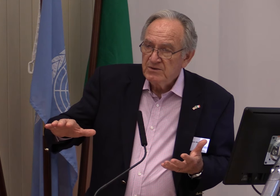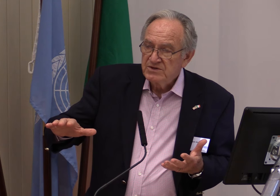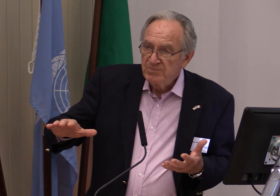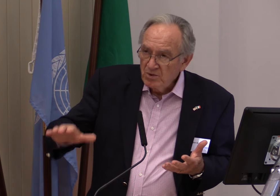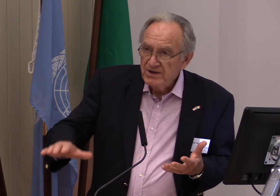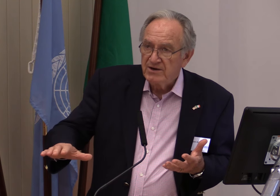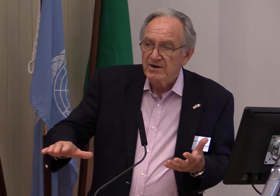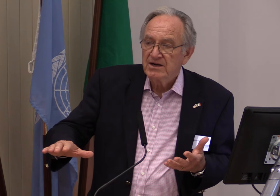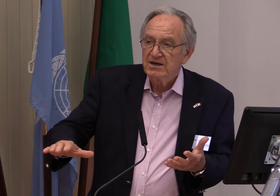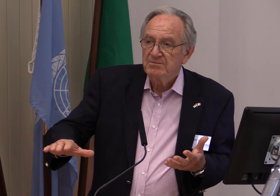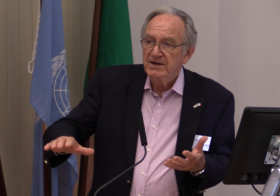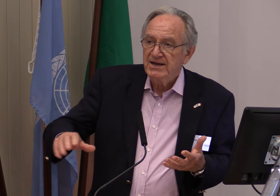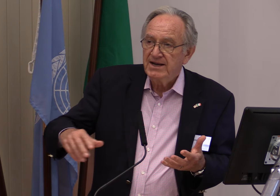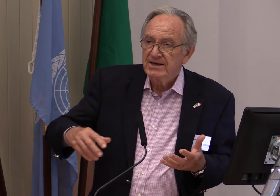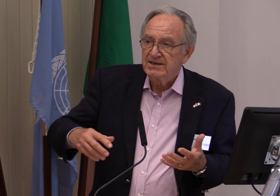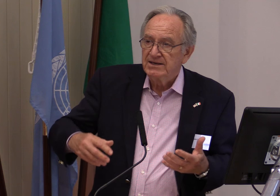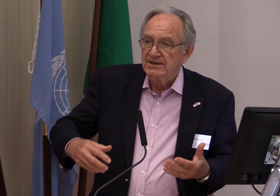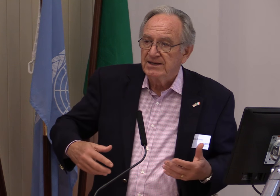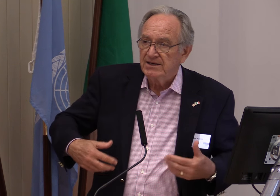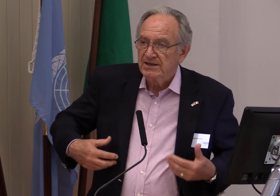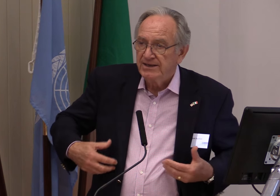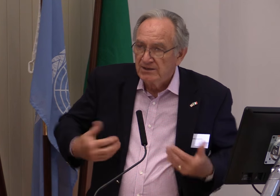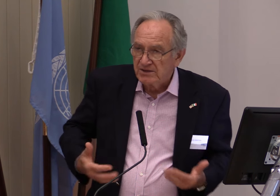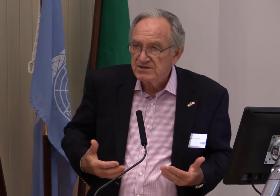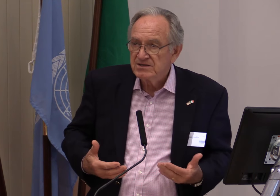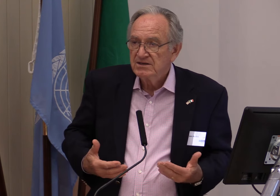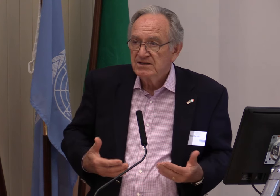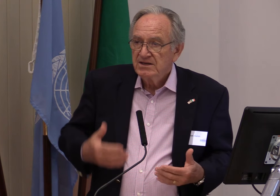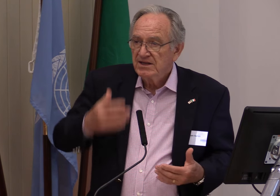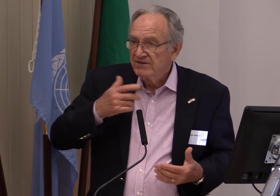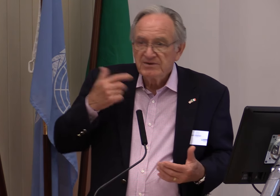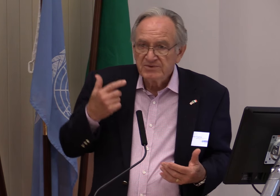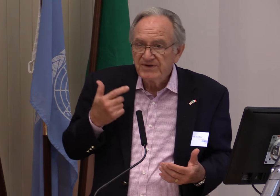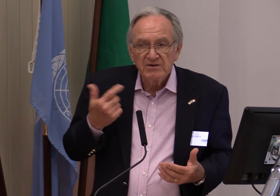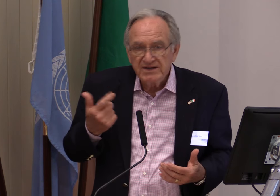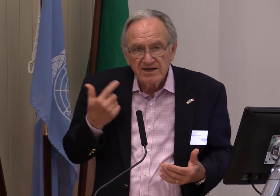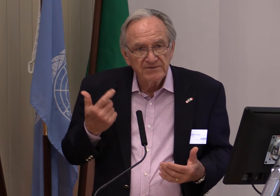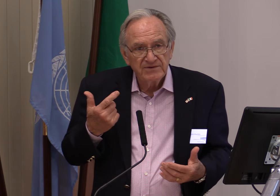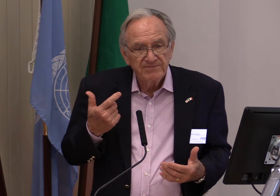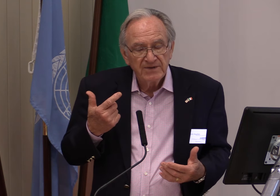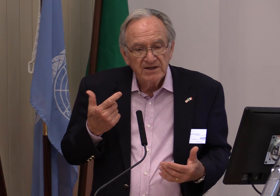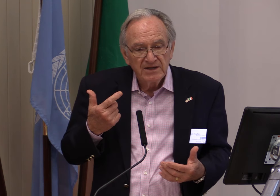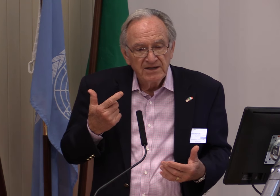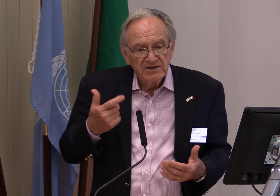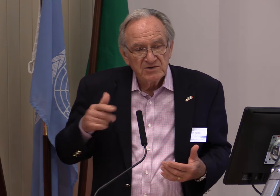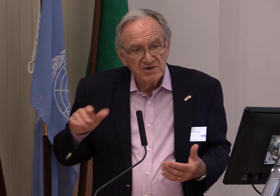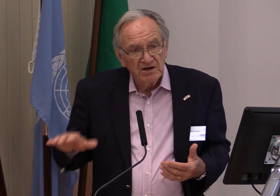he was born hearing, but he had an illness that left him profoundly deaf, so as a young